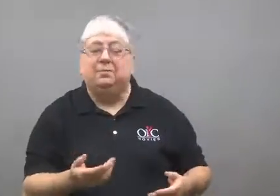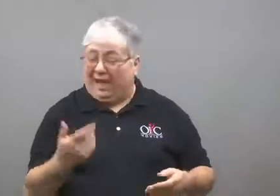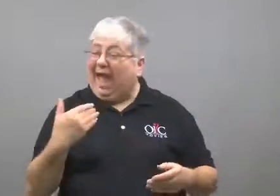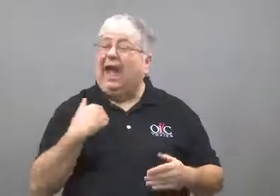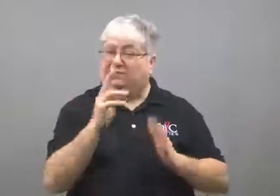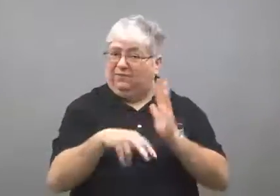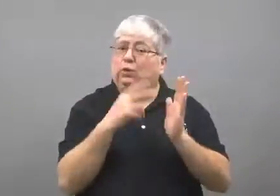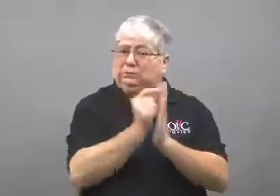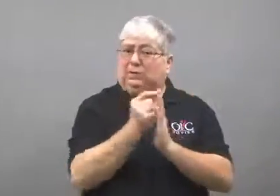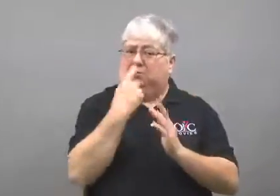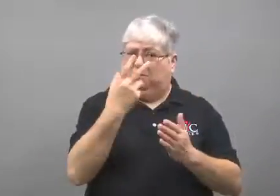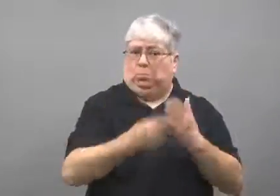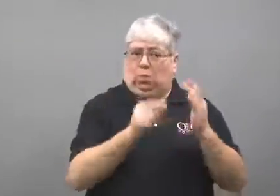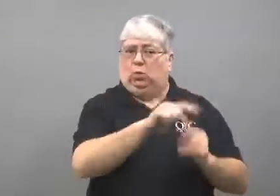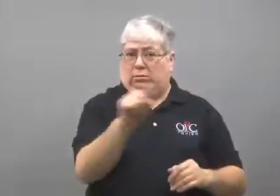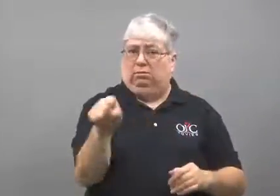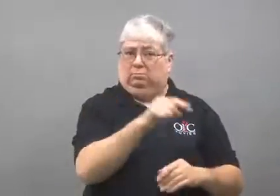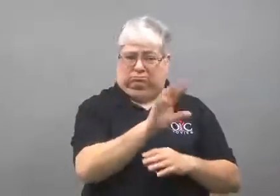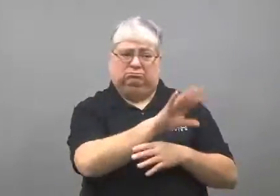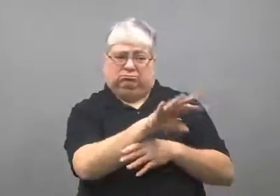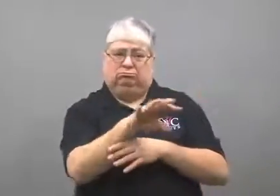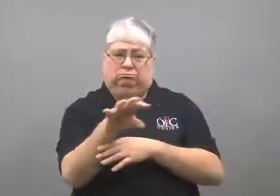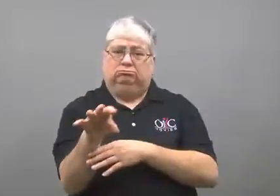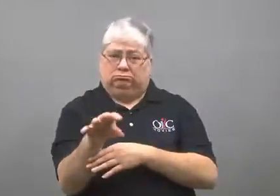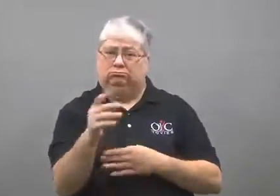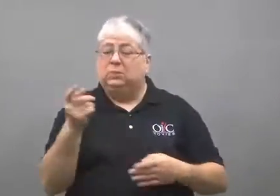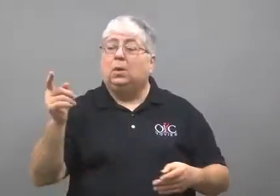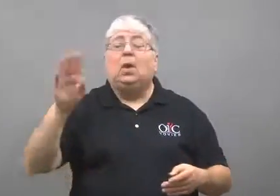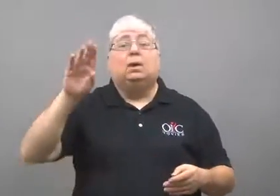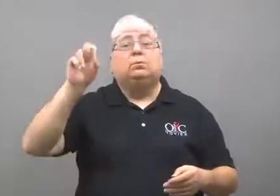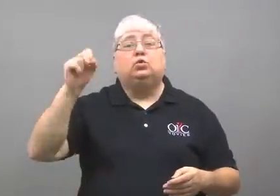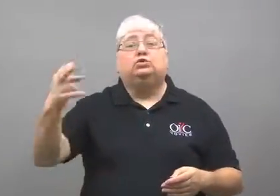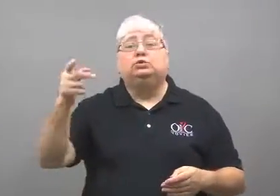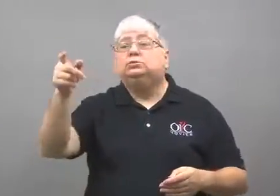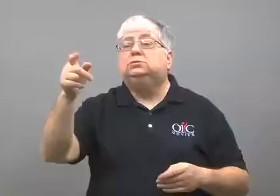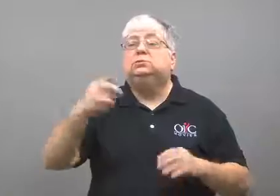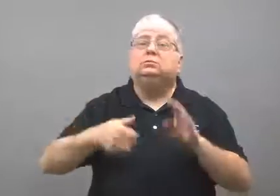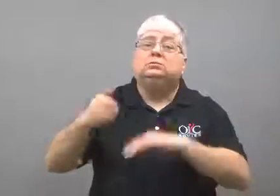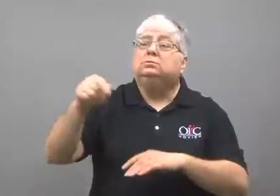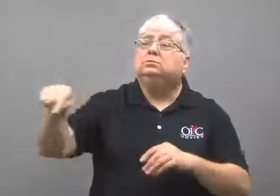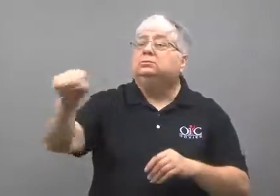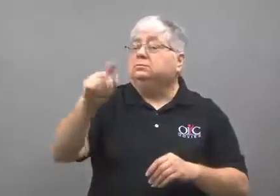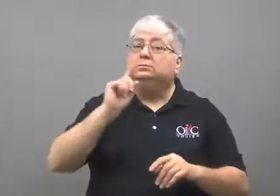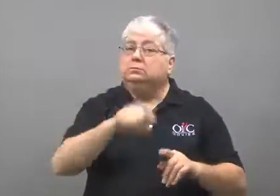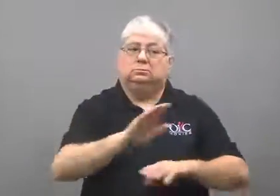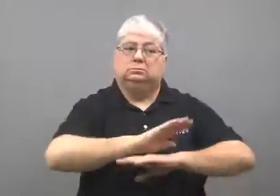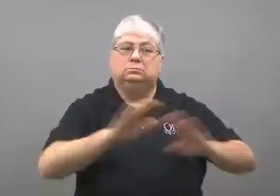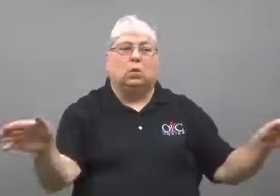The torture of both these men was videotaped.